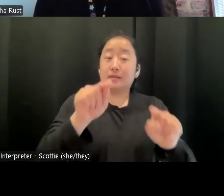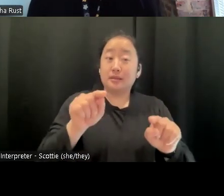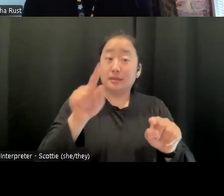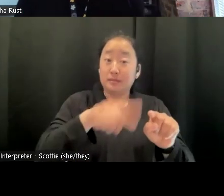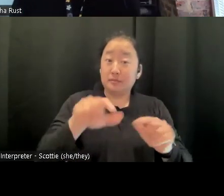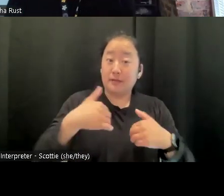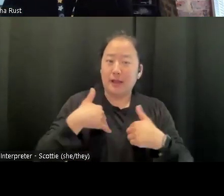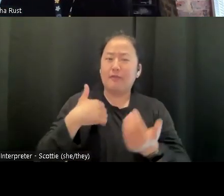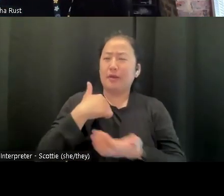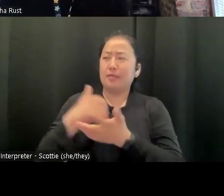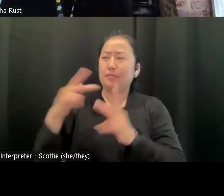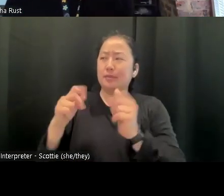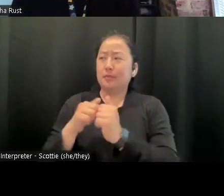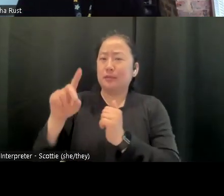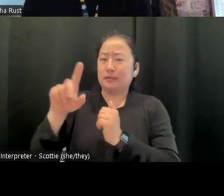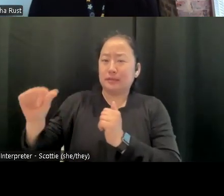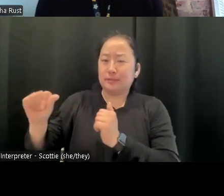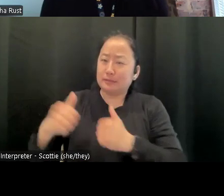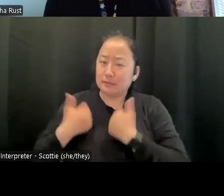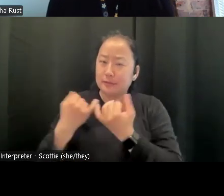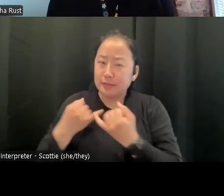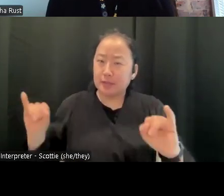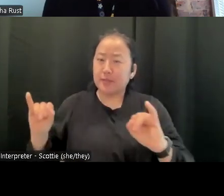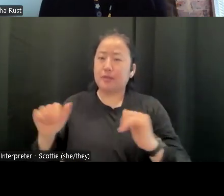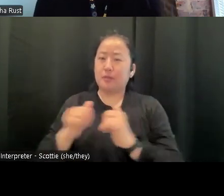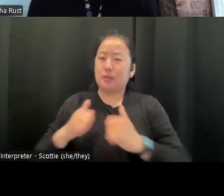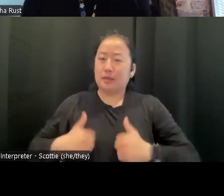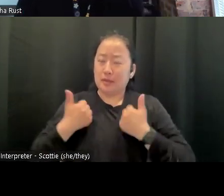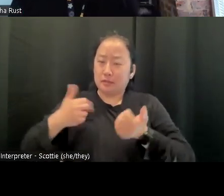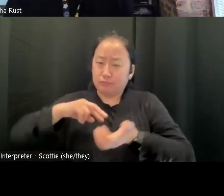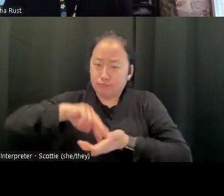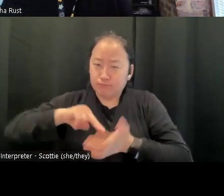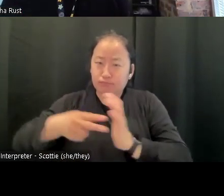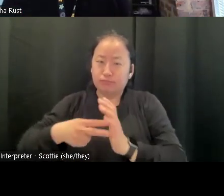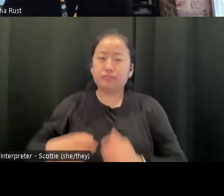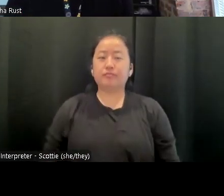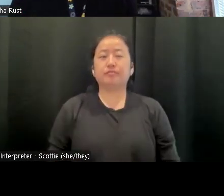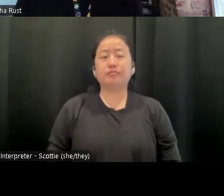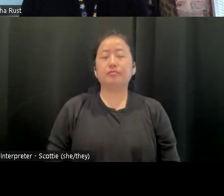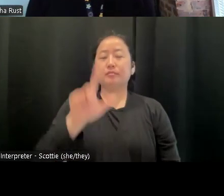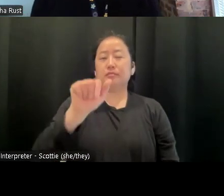live independent, purpose-filled lives. The labs are divided into three areas.